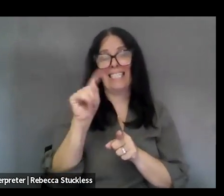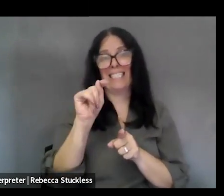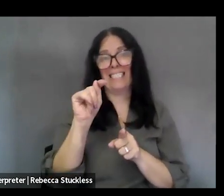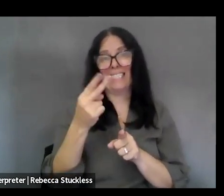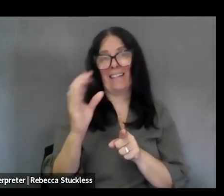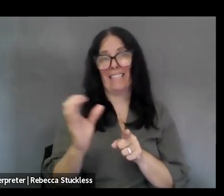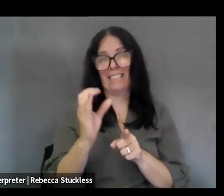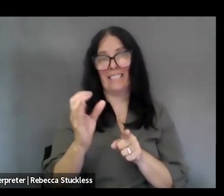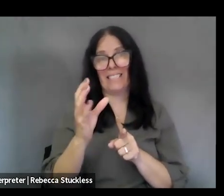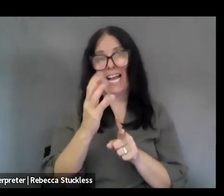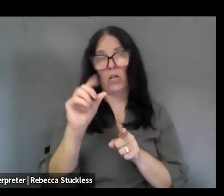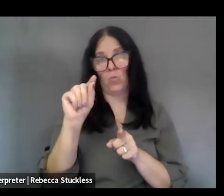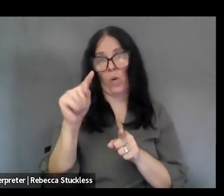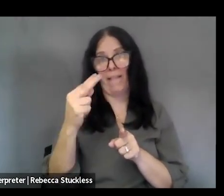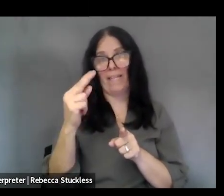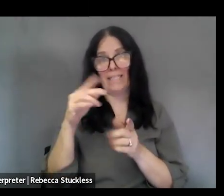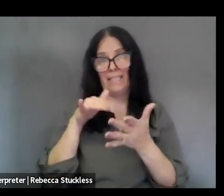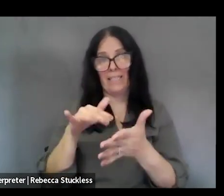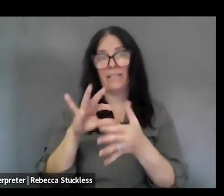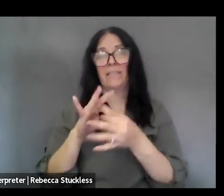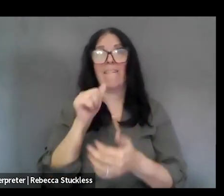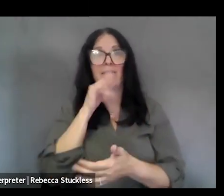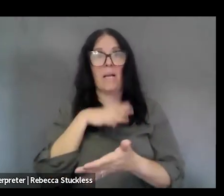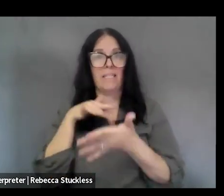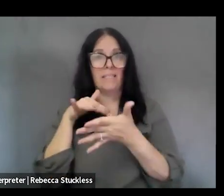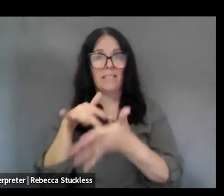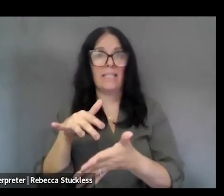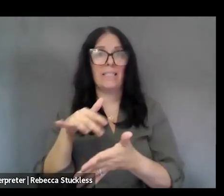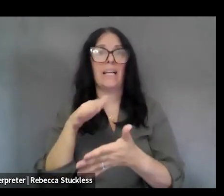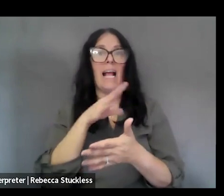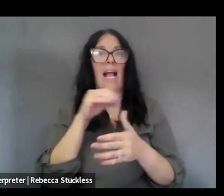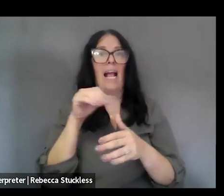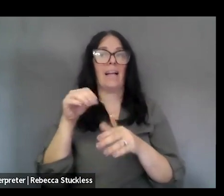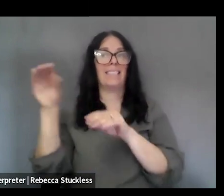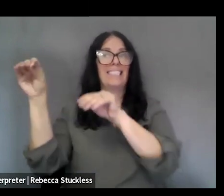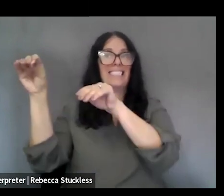work is published in the Journal of Feminist Scholarship Disability Studies Quarterly and